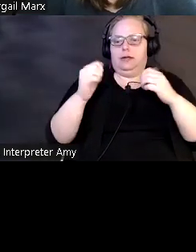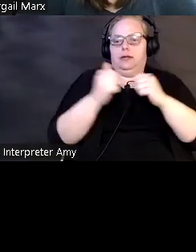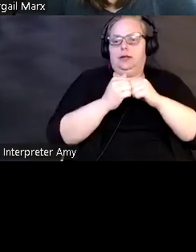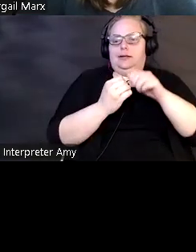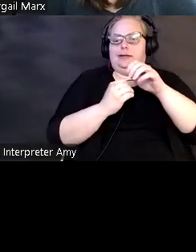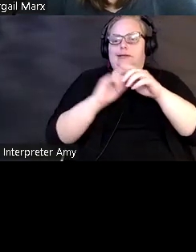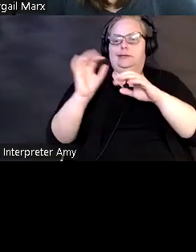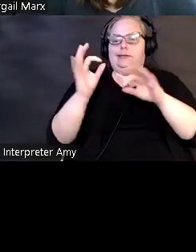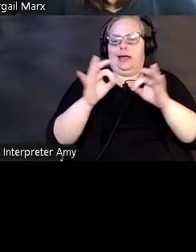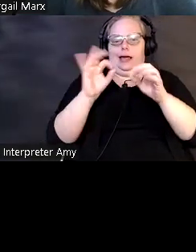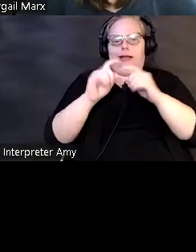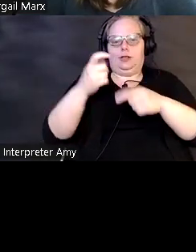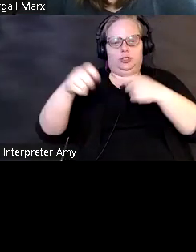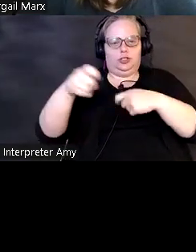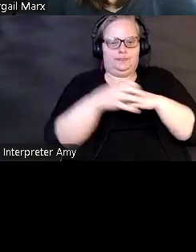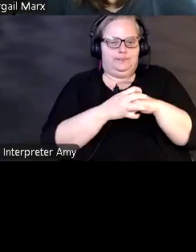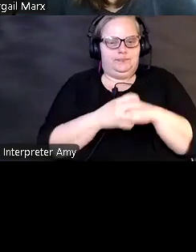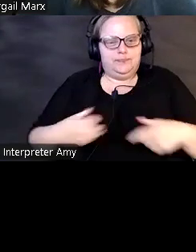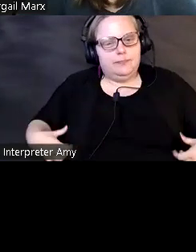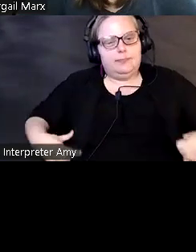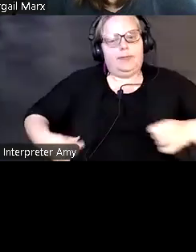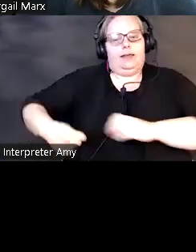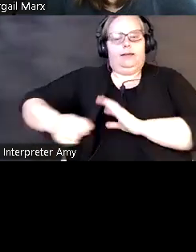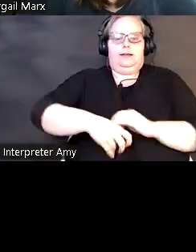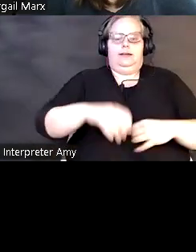Which gets us to our next slide of those access methods.